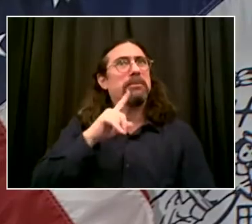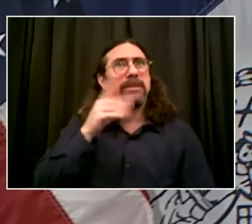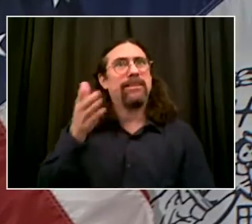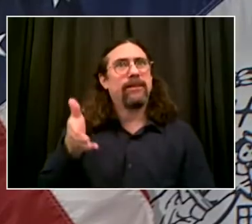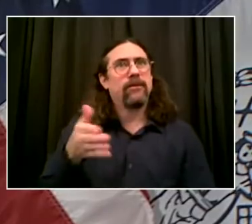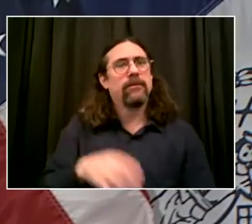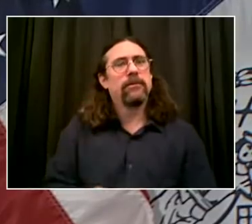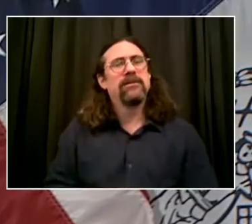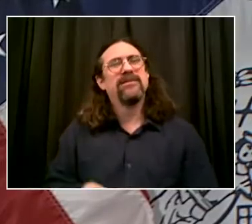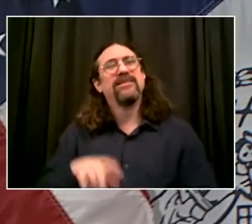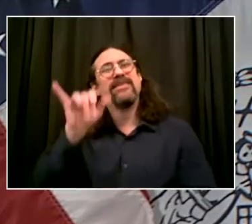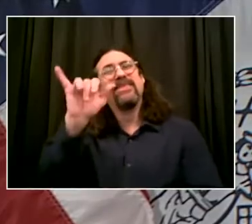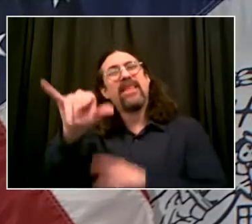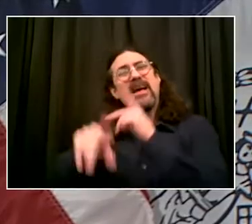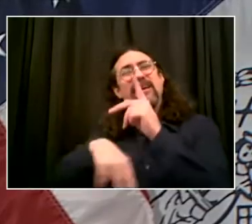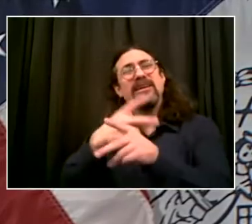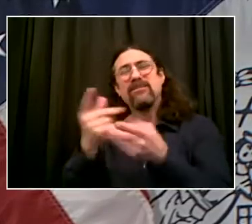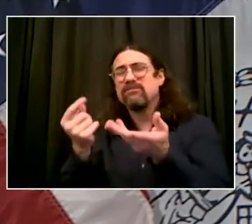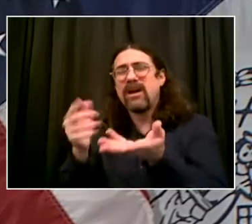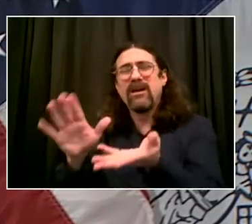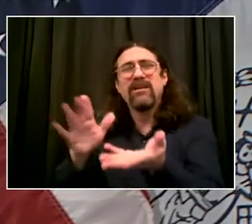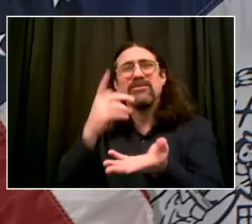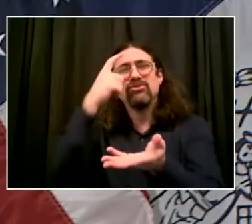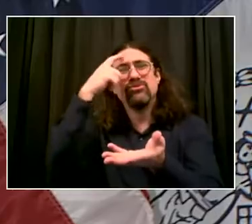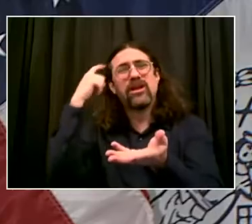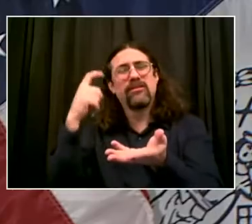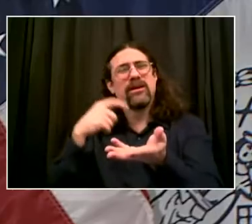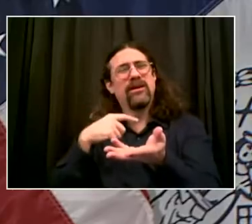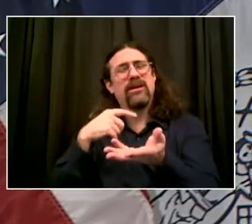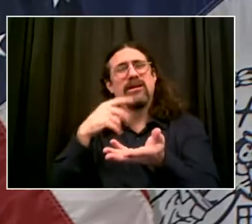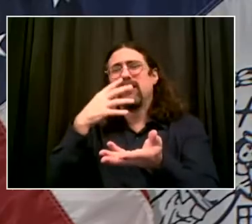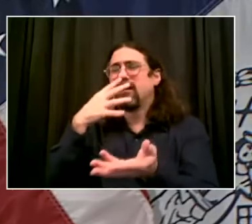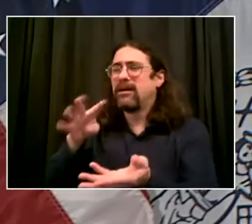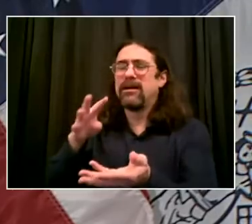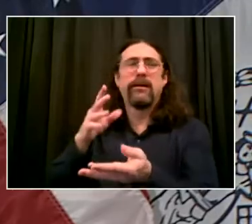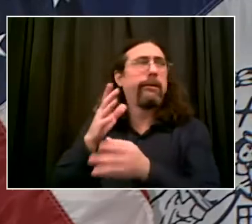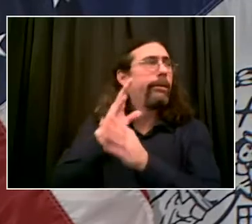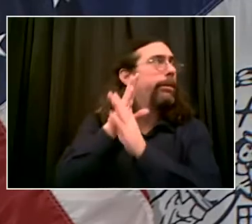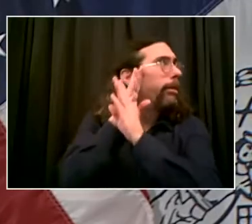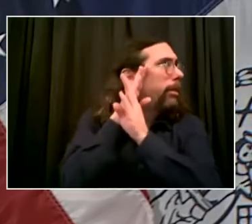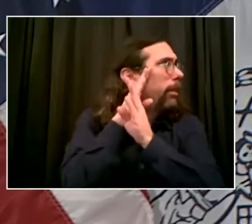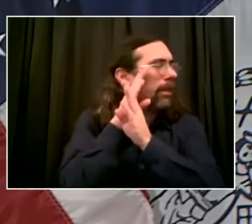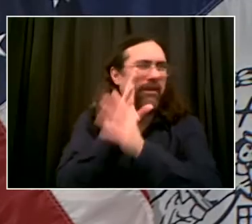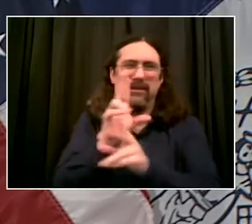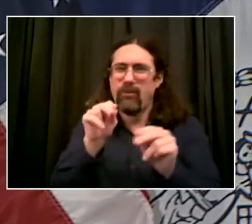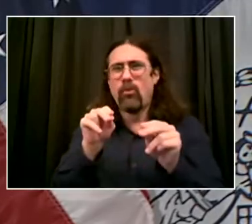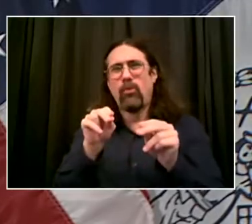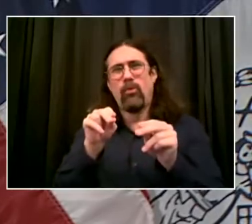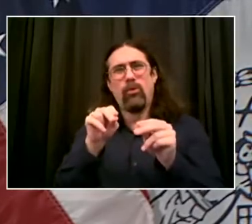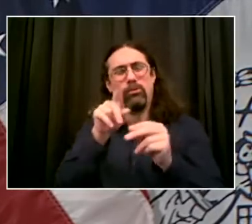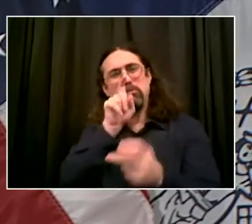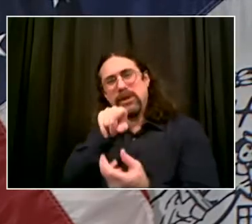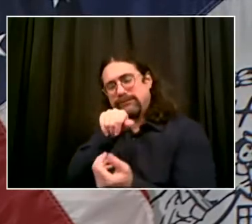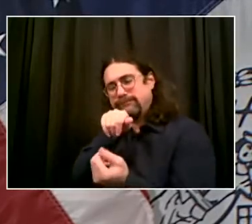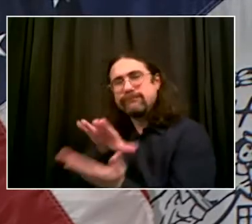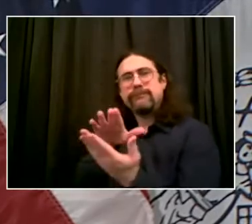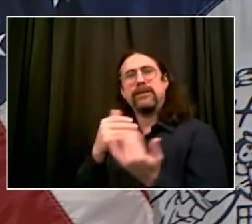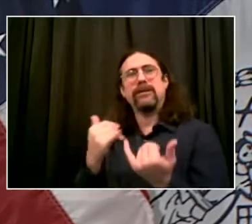THE NEXT SCHOOL YEYER.A THANK YOU CHANCELLOR. I REMEMBER WHEN WE HAD OUR FIRST